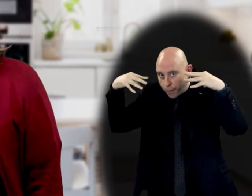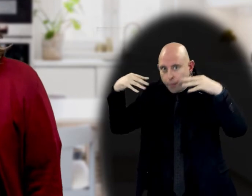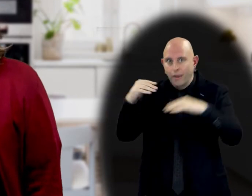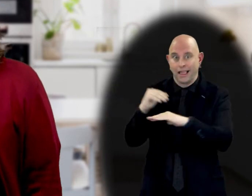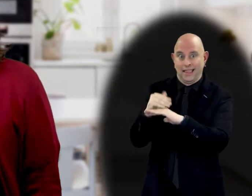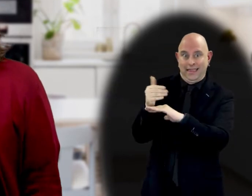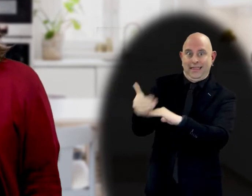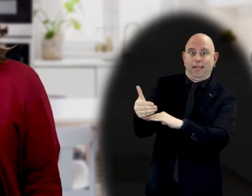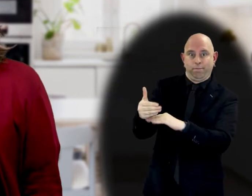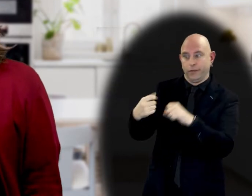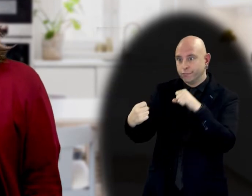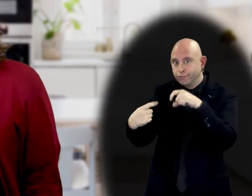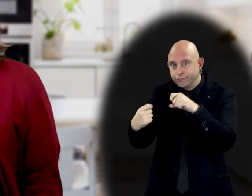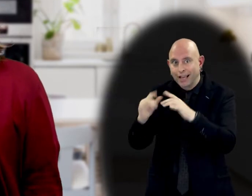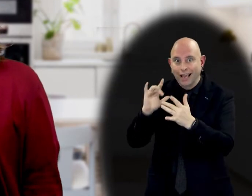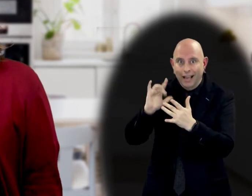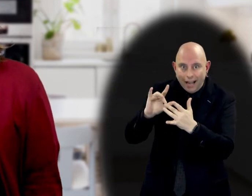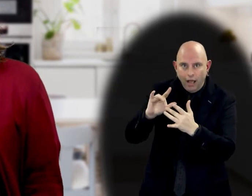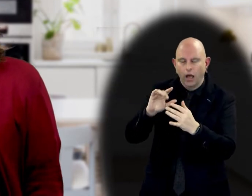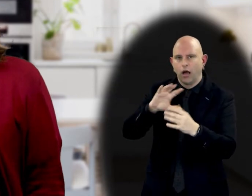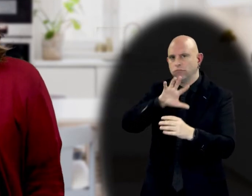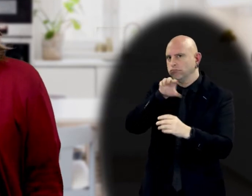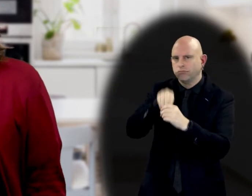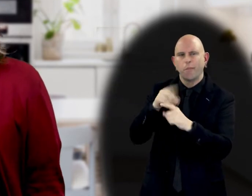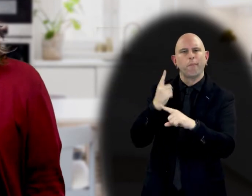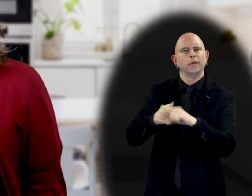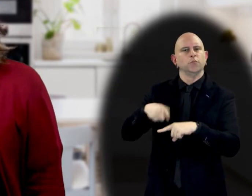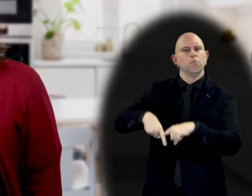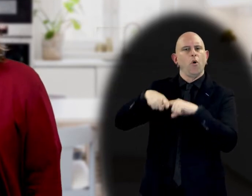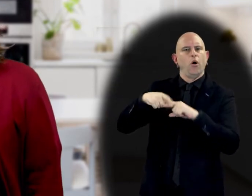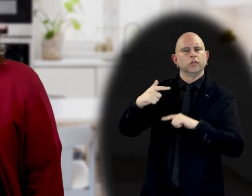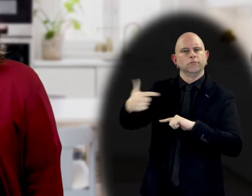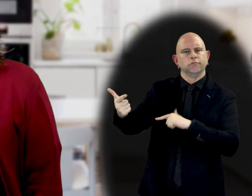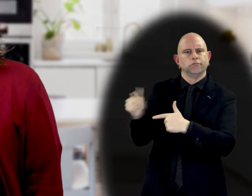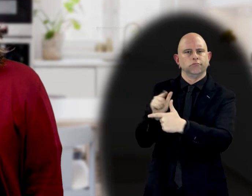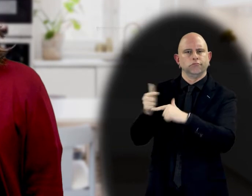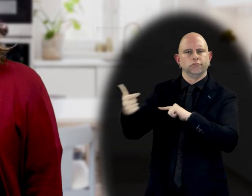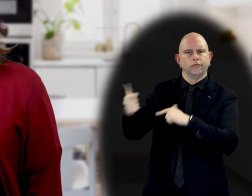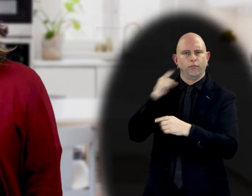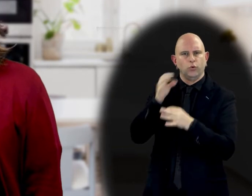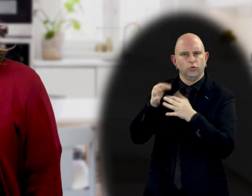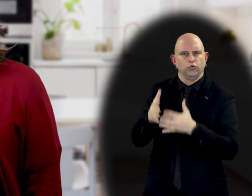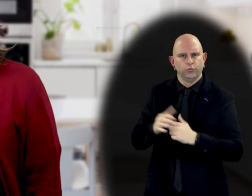and ways to communicate more effectively like pausing so Anika had time to respond.